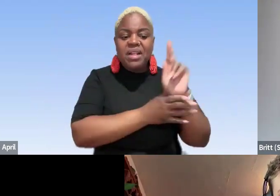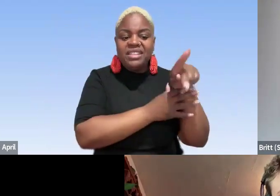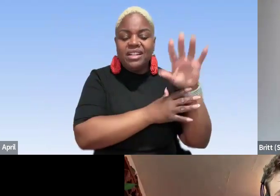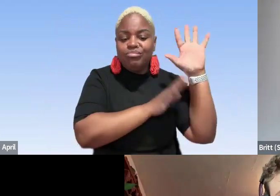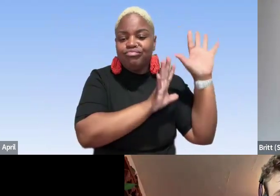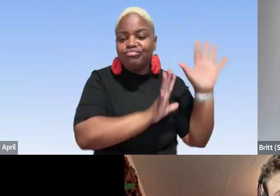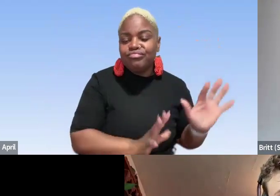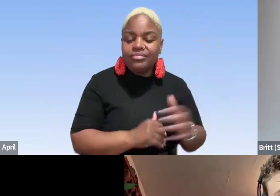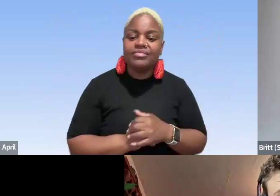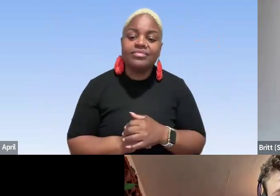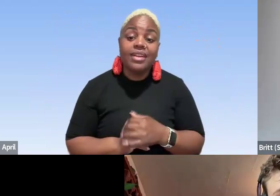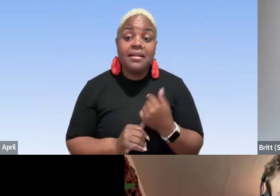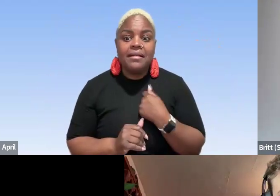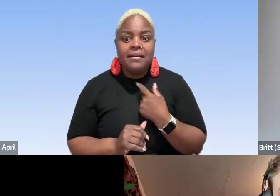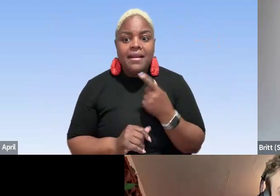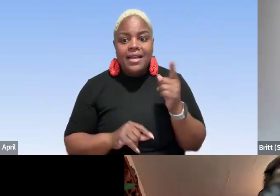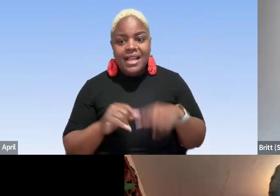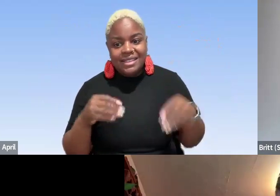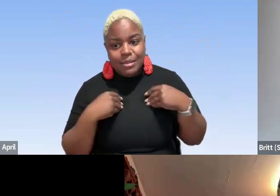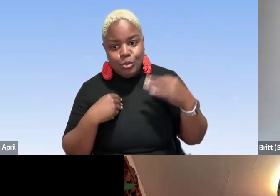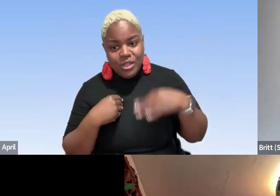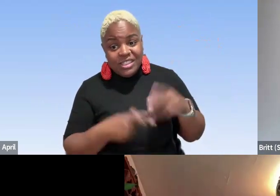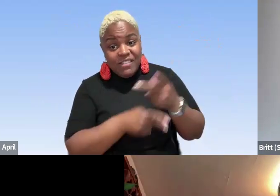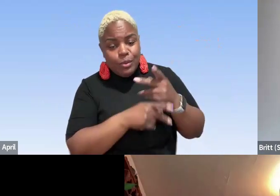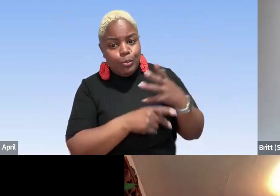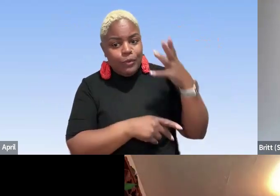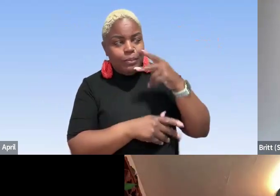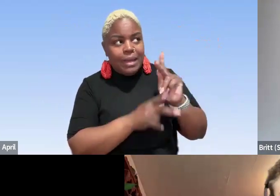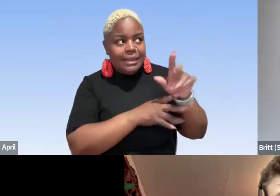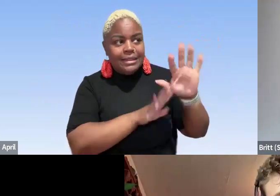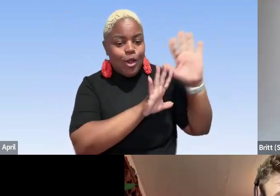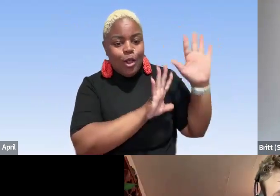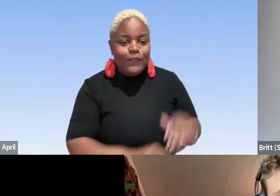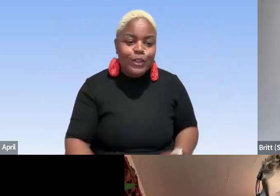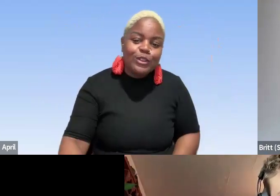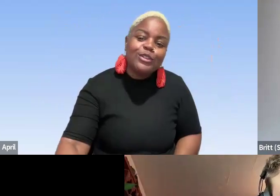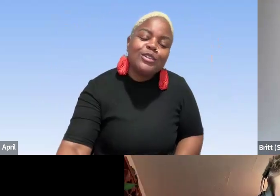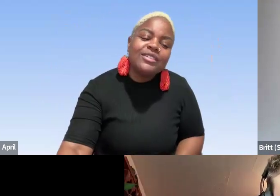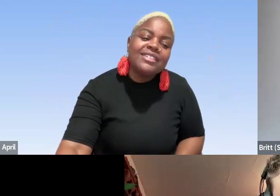I can't take any credit for maintaining, they're gorgeous. But I'm in my friend and mentor, Patty's house